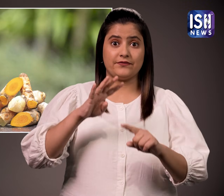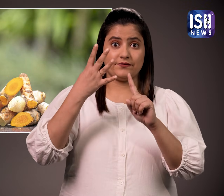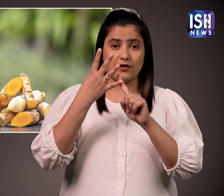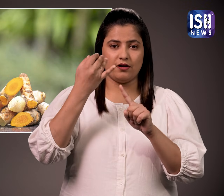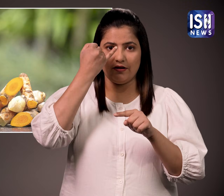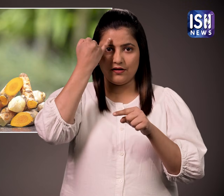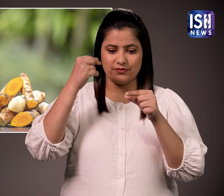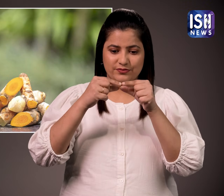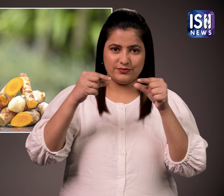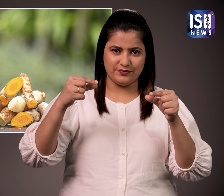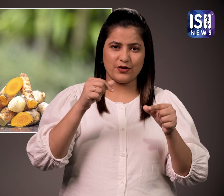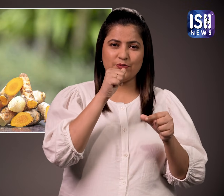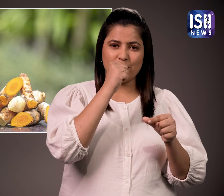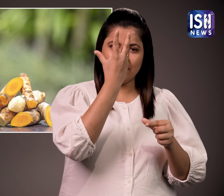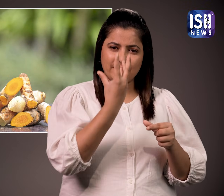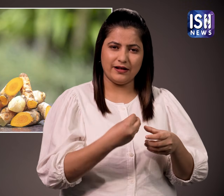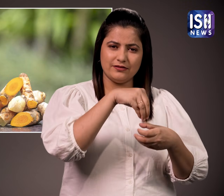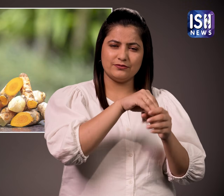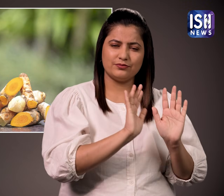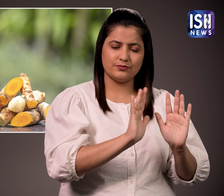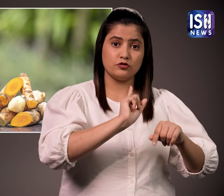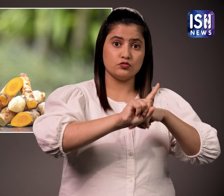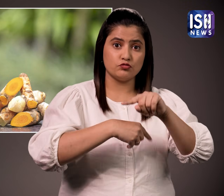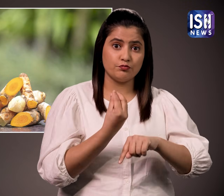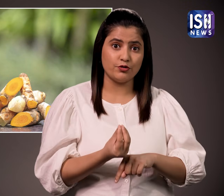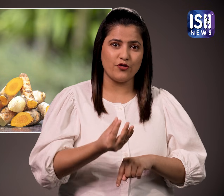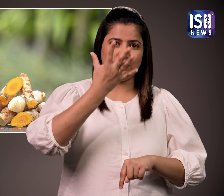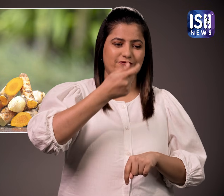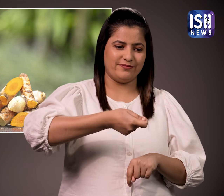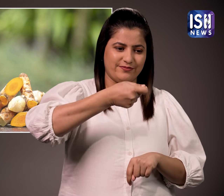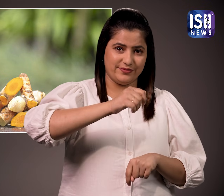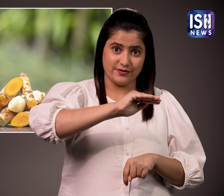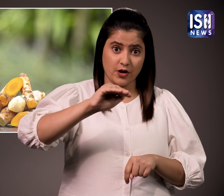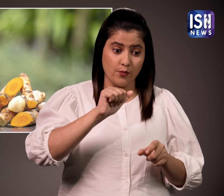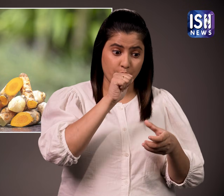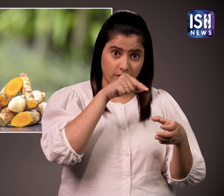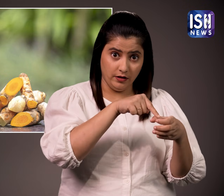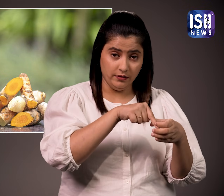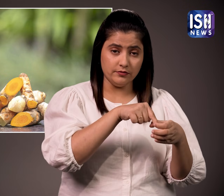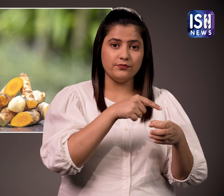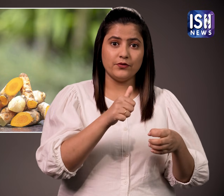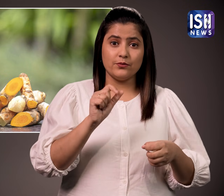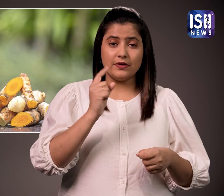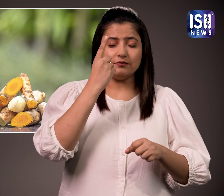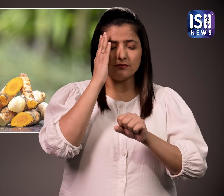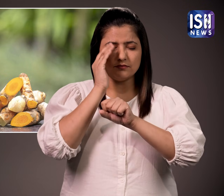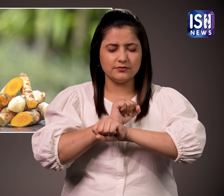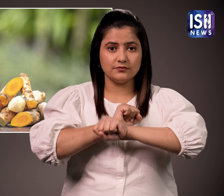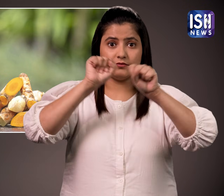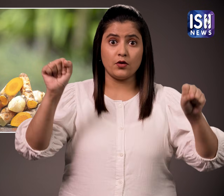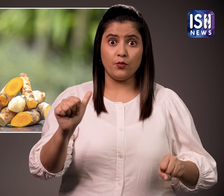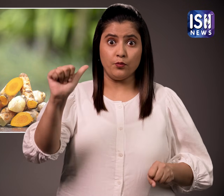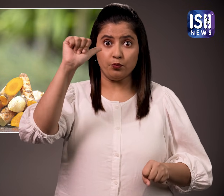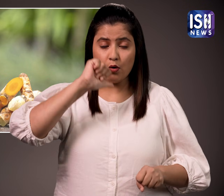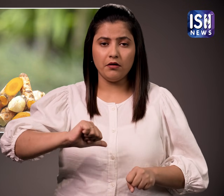4. Soaking haldi in water and drinking it the next morning as soon as you wake up